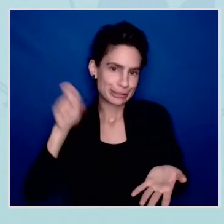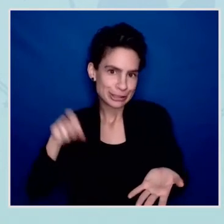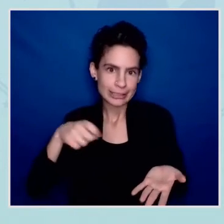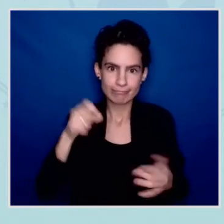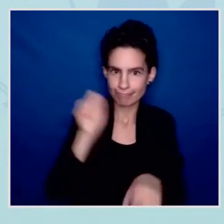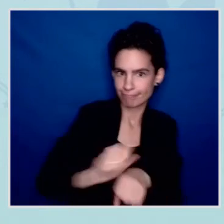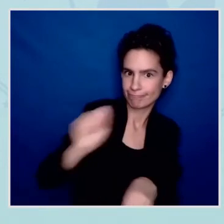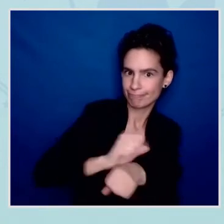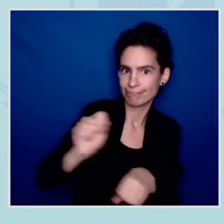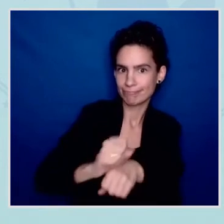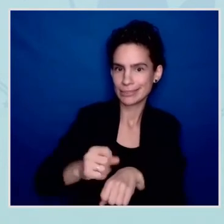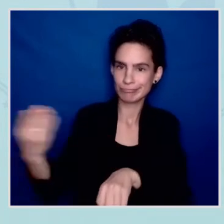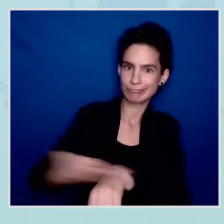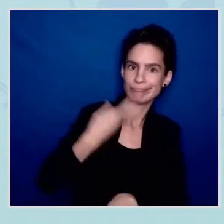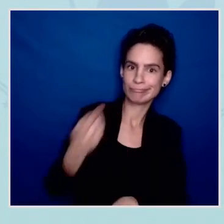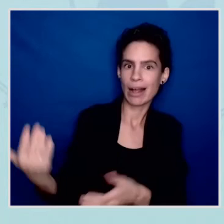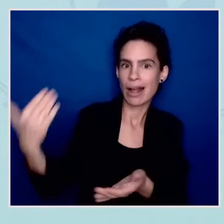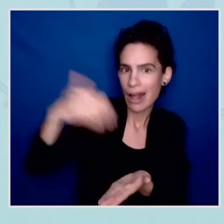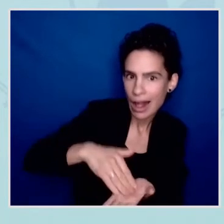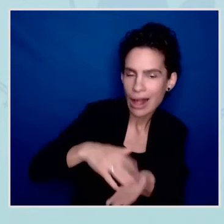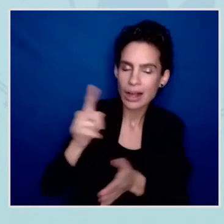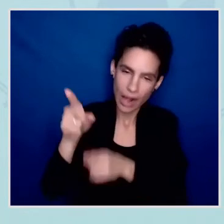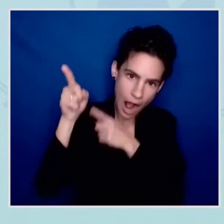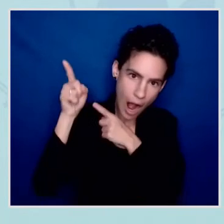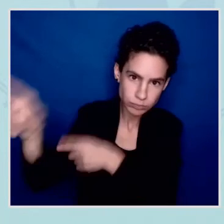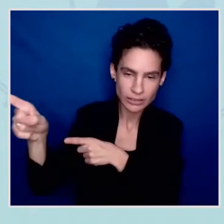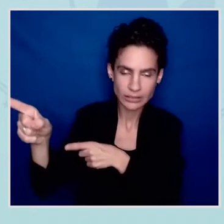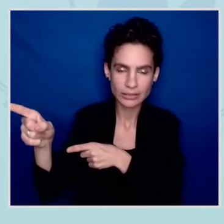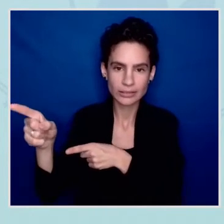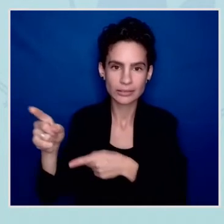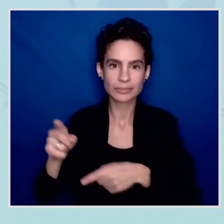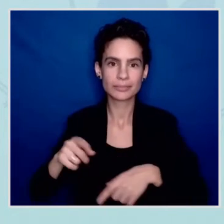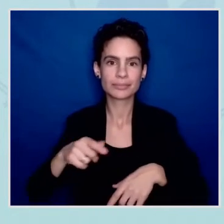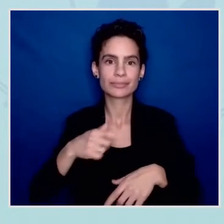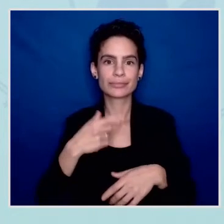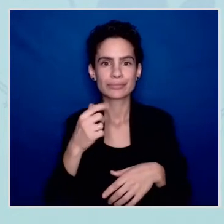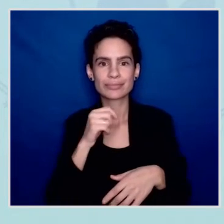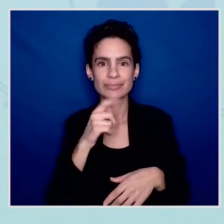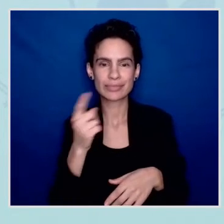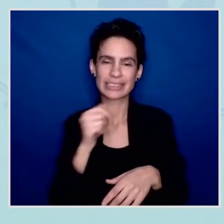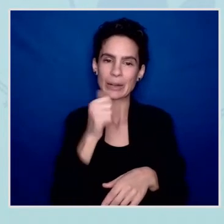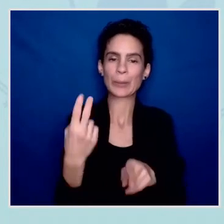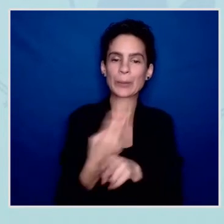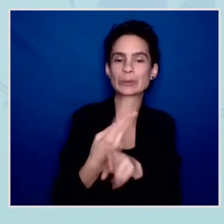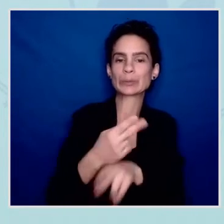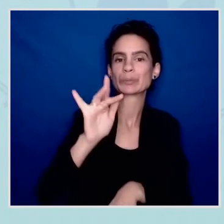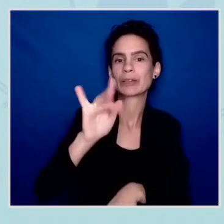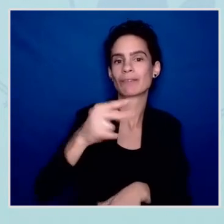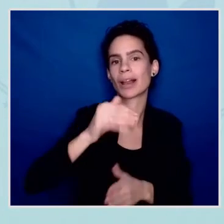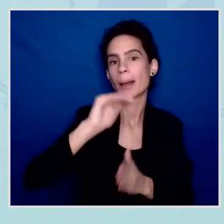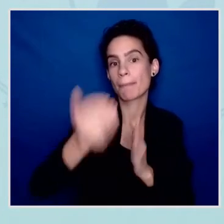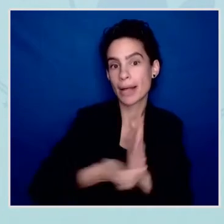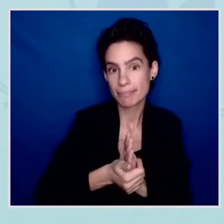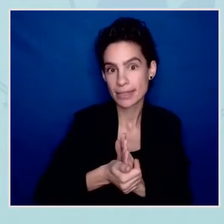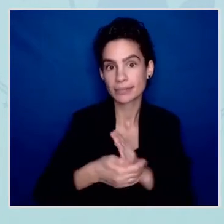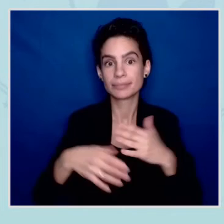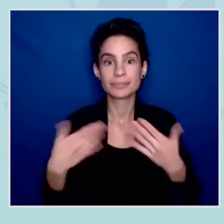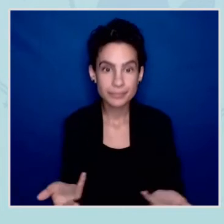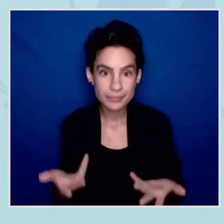NOT WORTHY TO HOLD THAT OFFICE. IF WE WERE SIX MONTHS OUT, WE